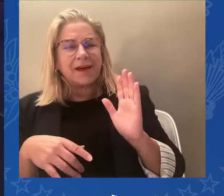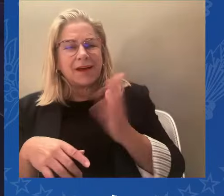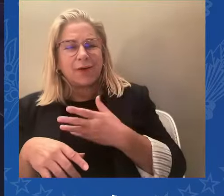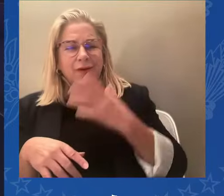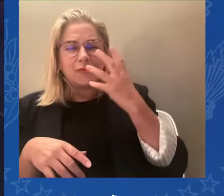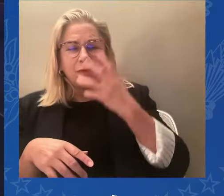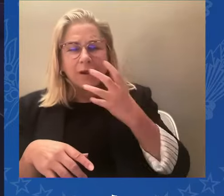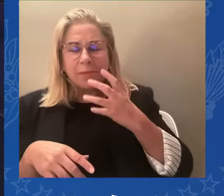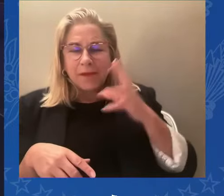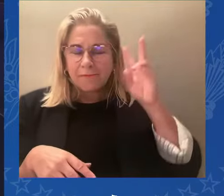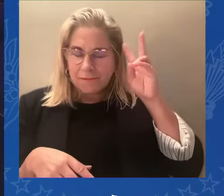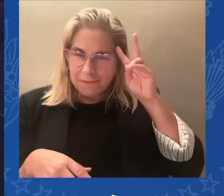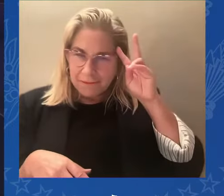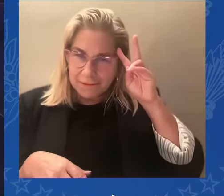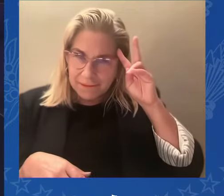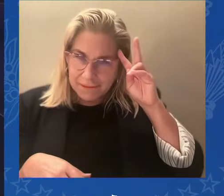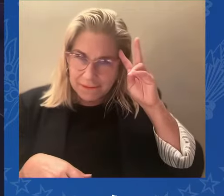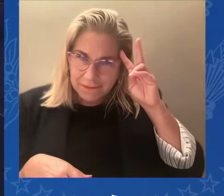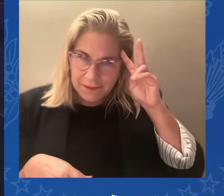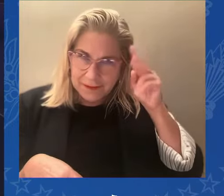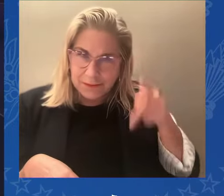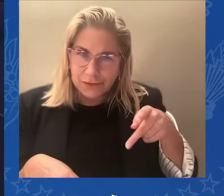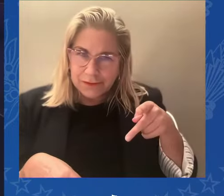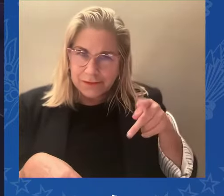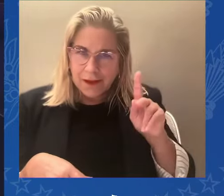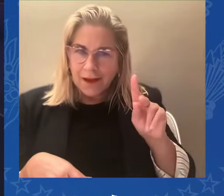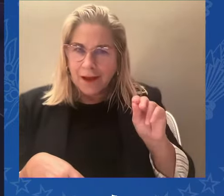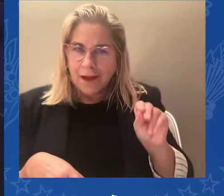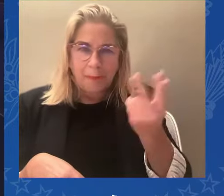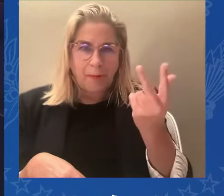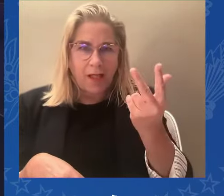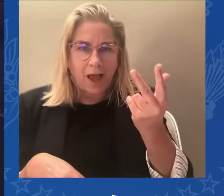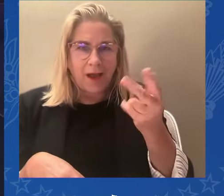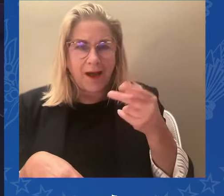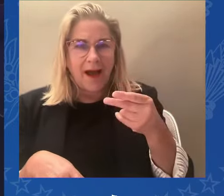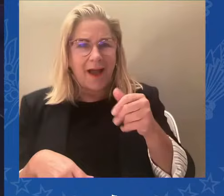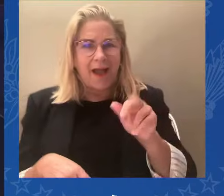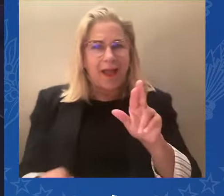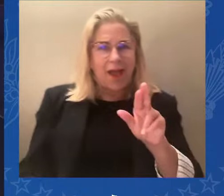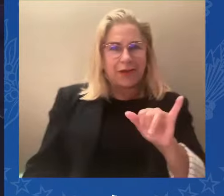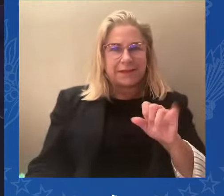Best decision I made.